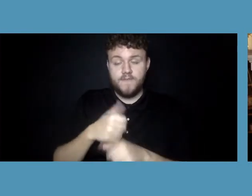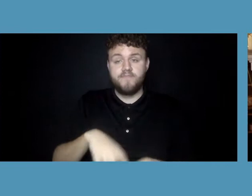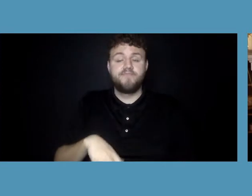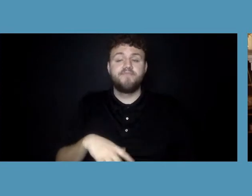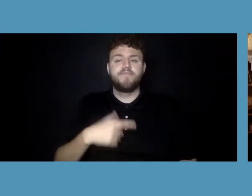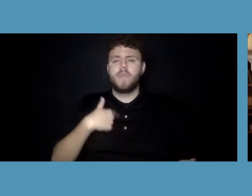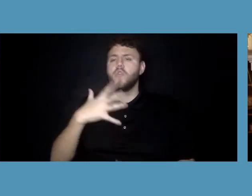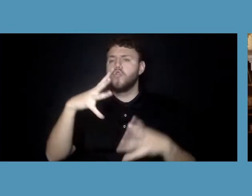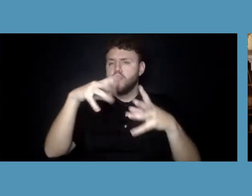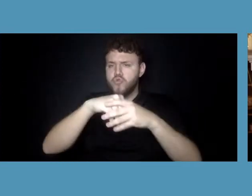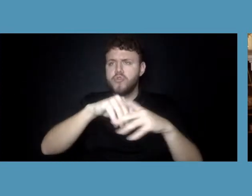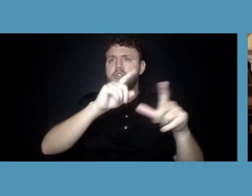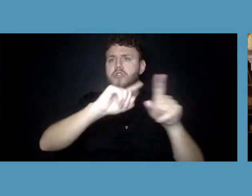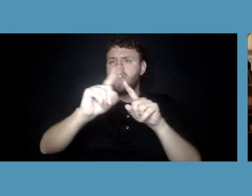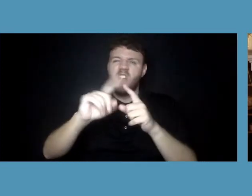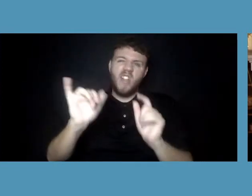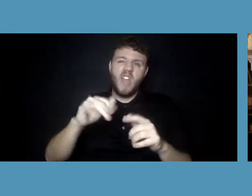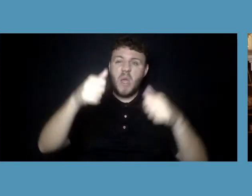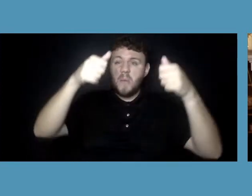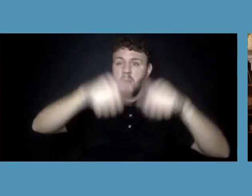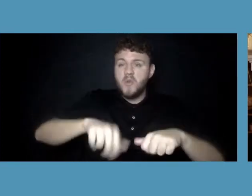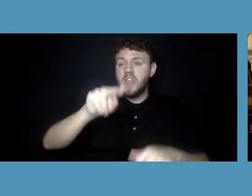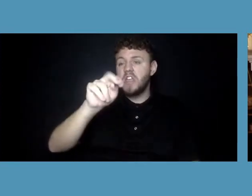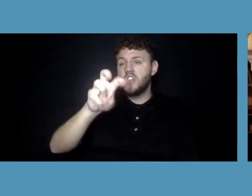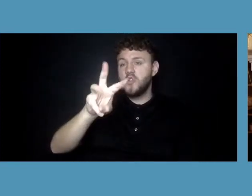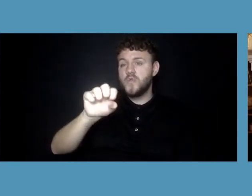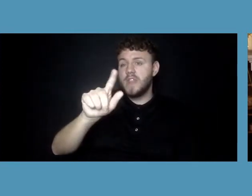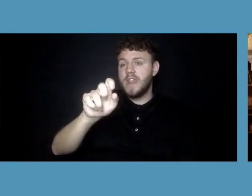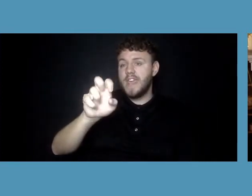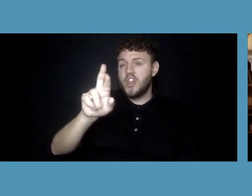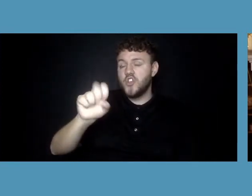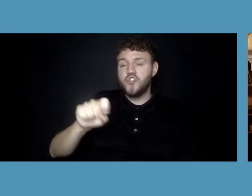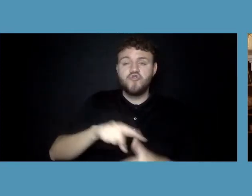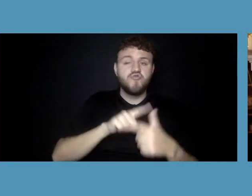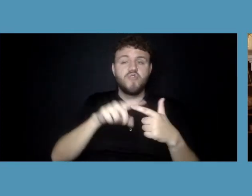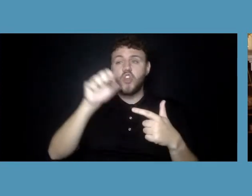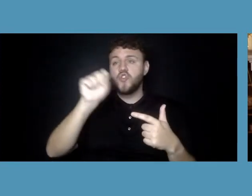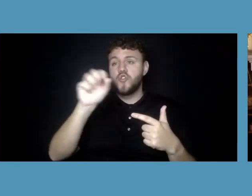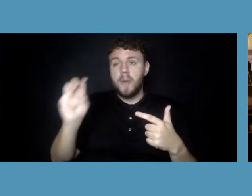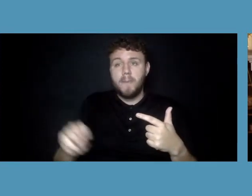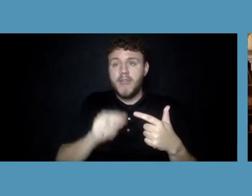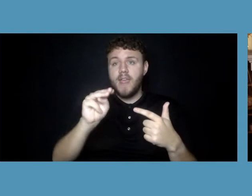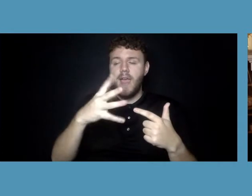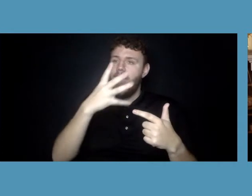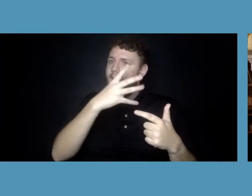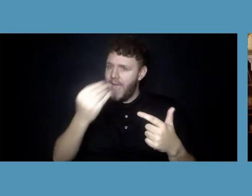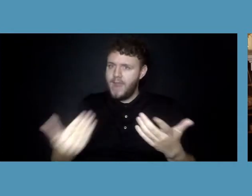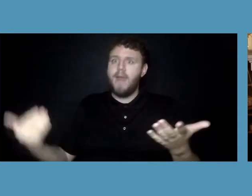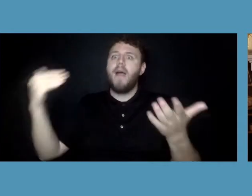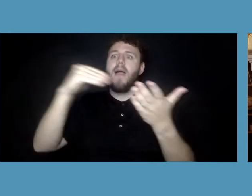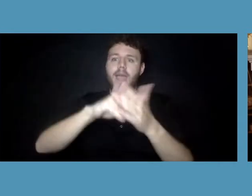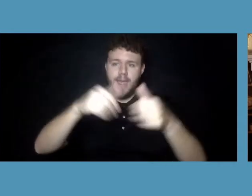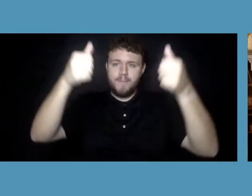could so we have been posting newsletters, social media to really show that we were making